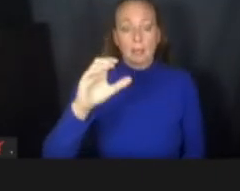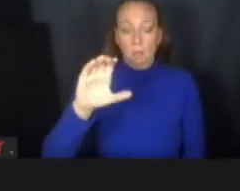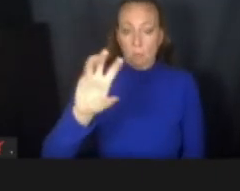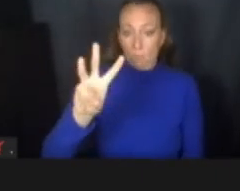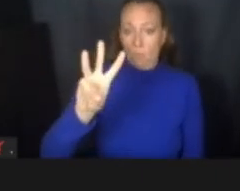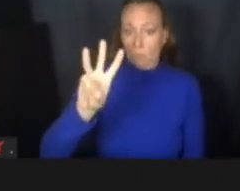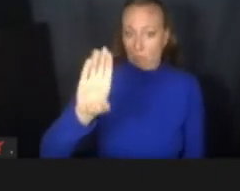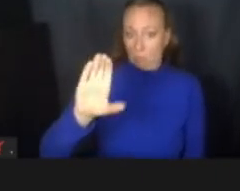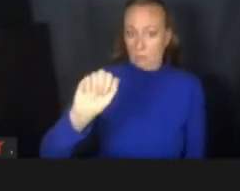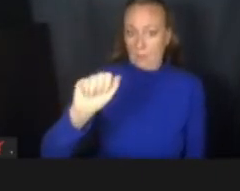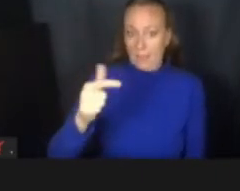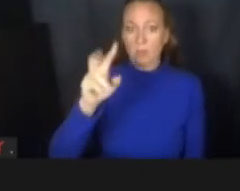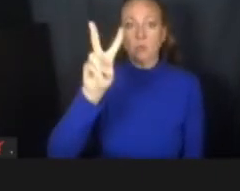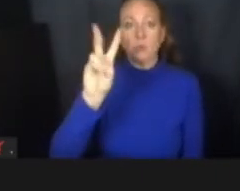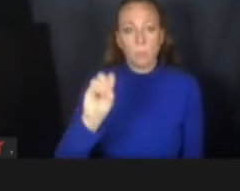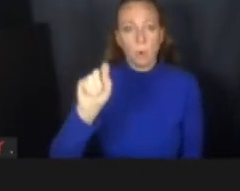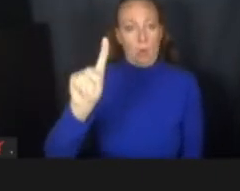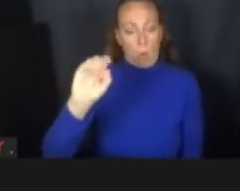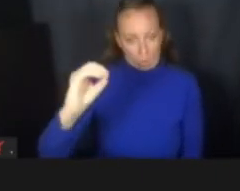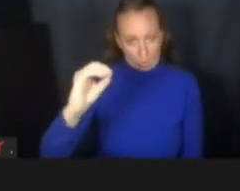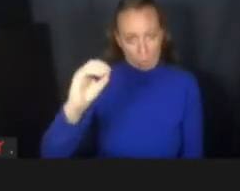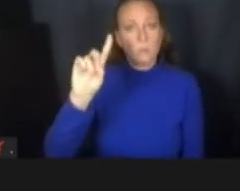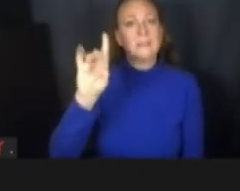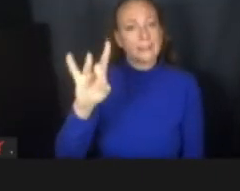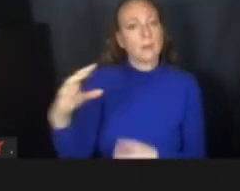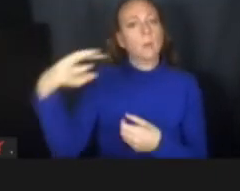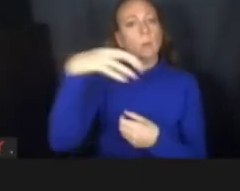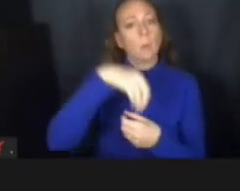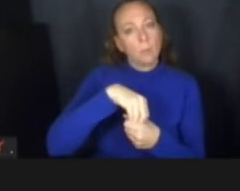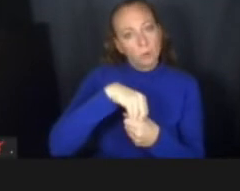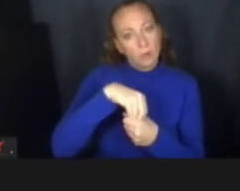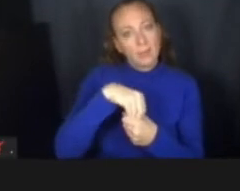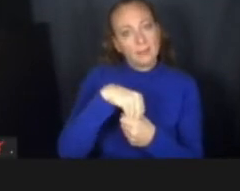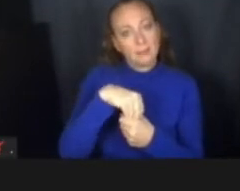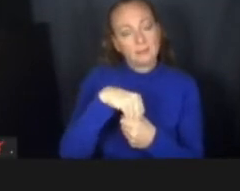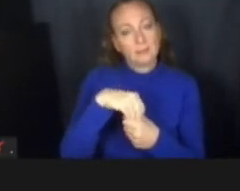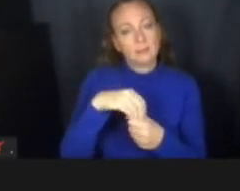and incorporated not only the five missing provisions